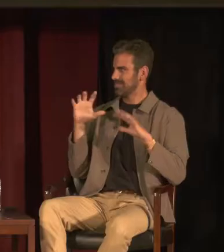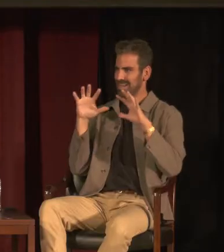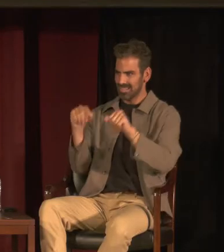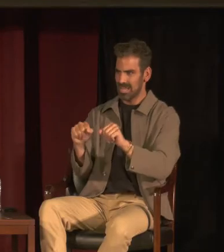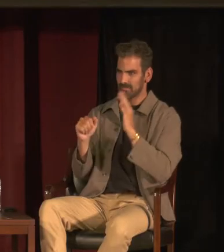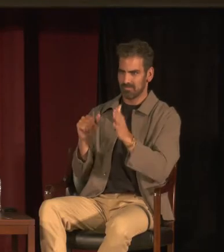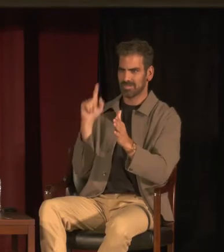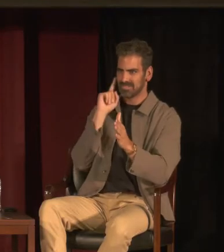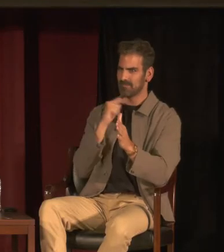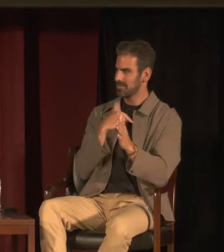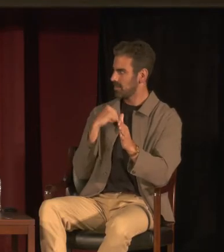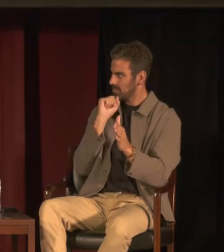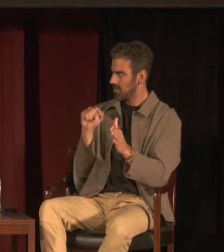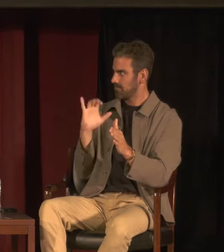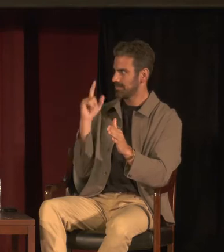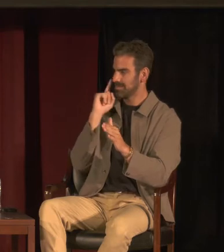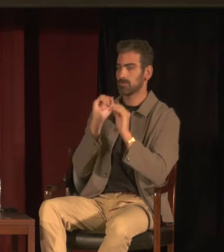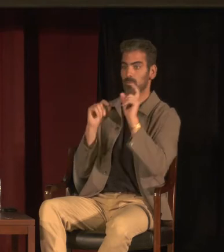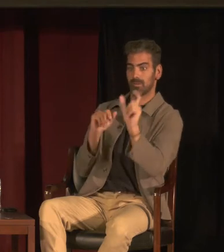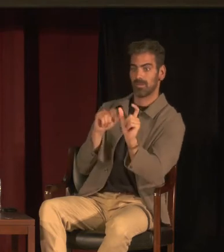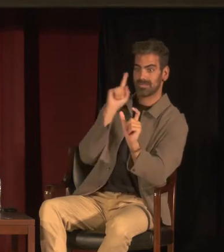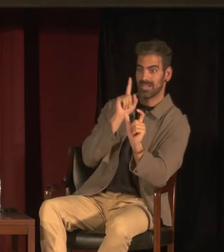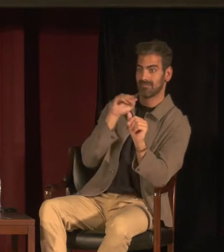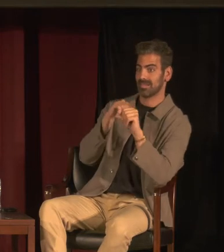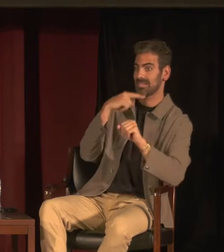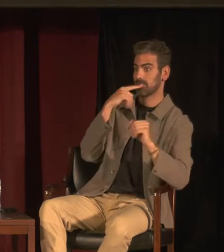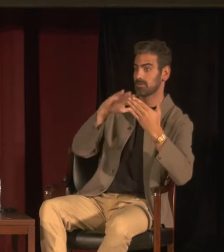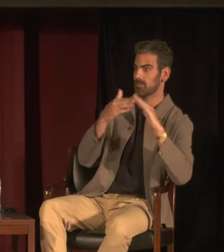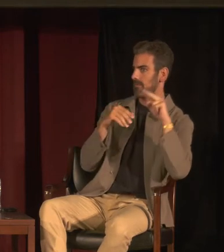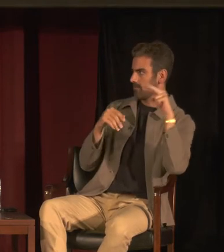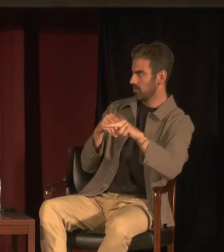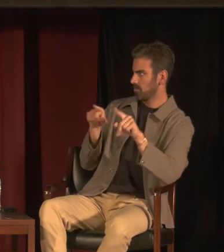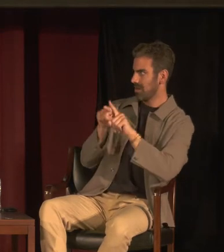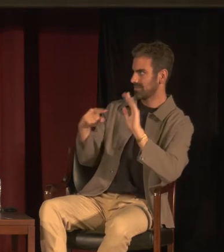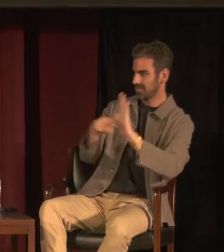But I wanted to really reclaim Deaf in the title as something that could be incredibly positive from